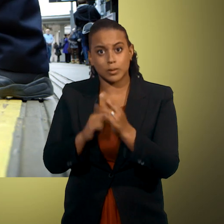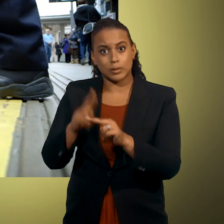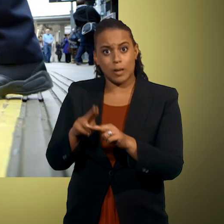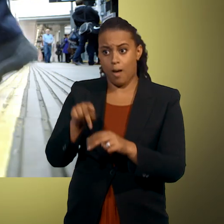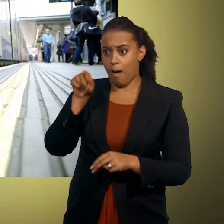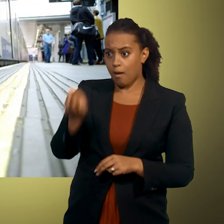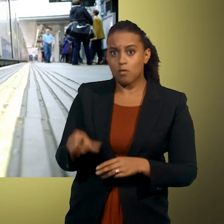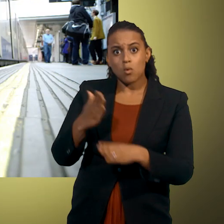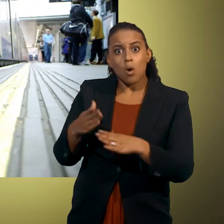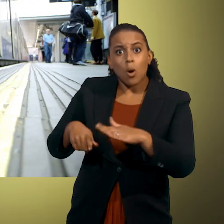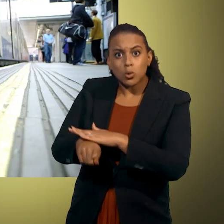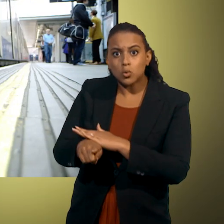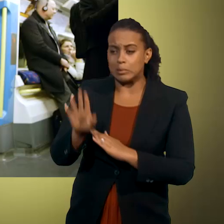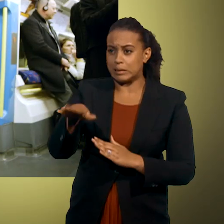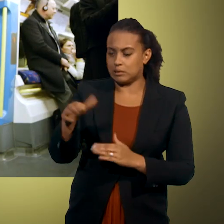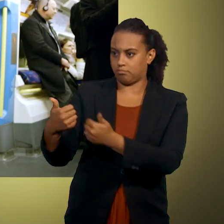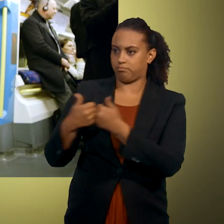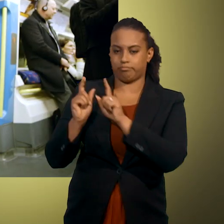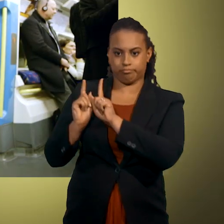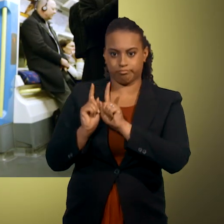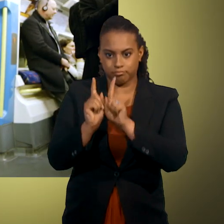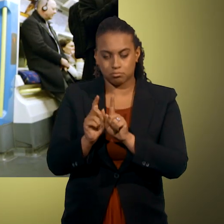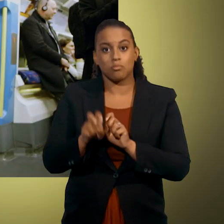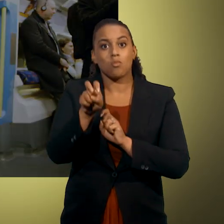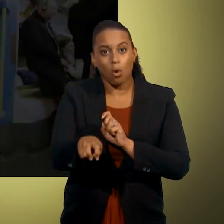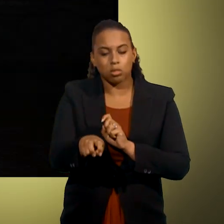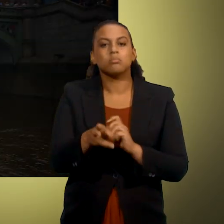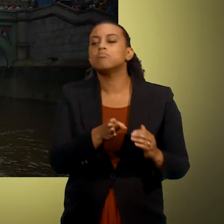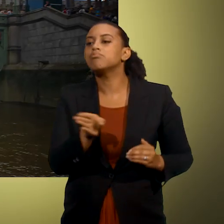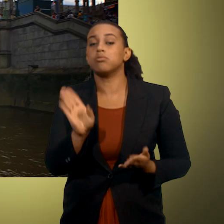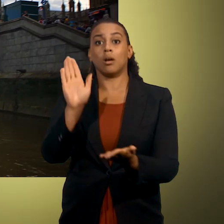you onto your train and arrange for someone to meet you off it at Westminster station.